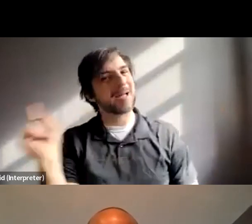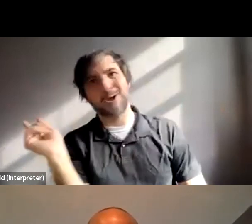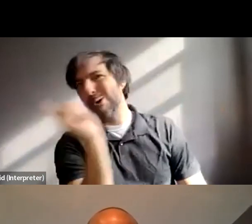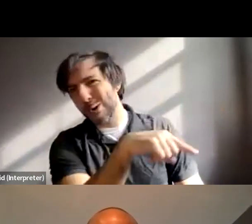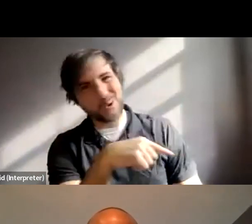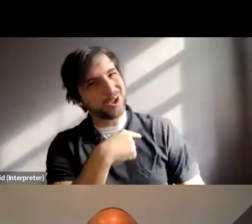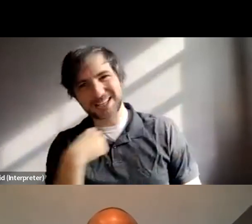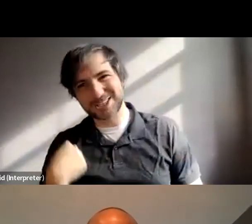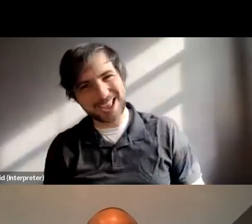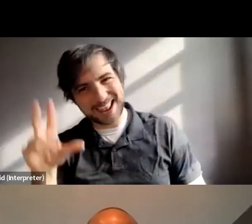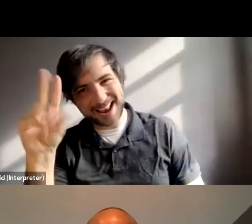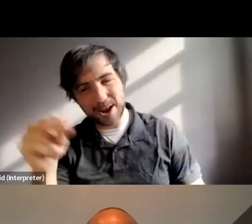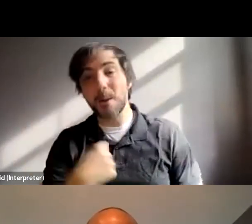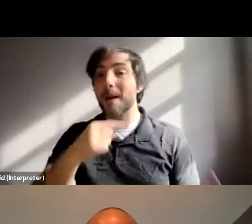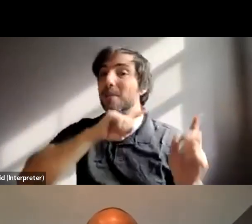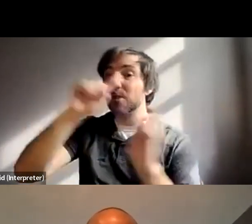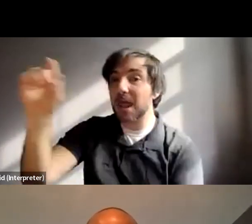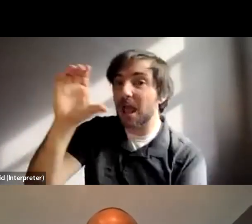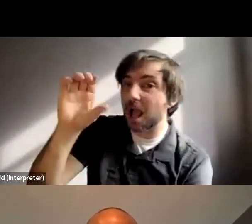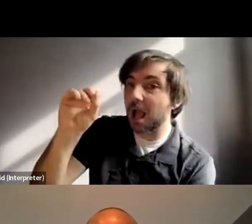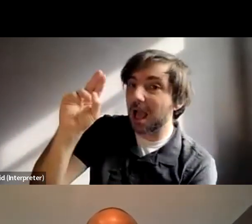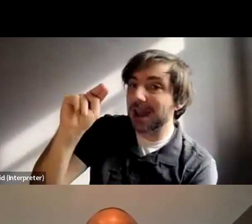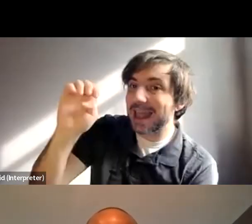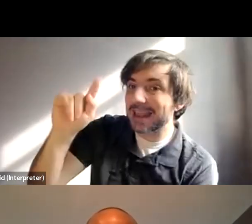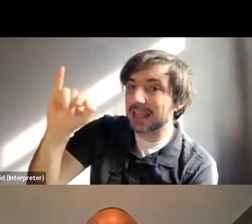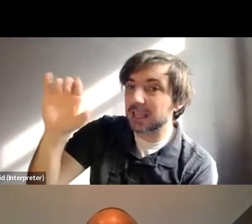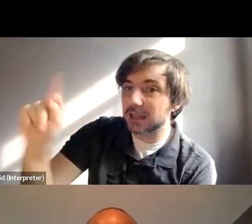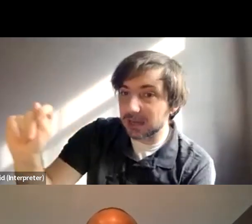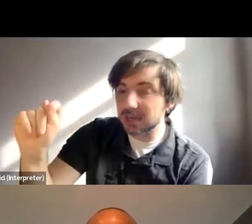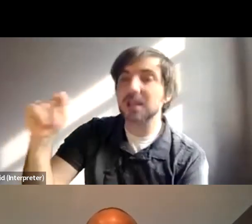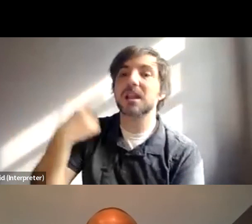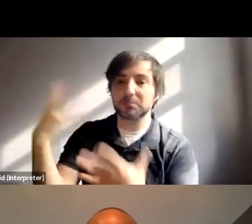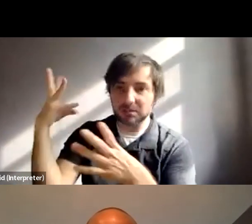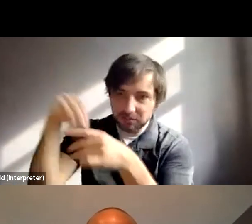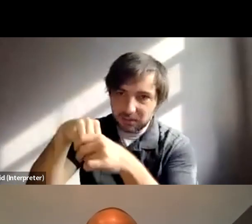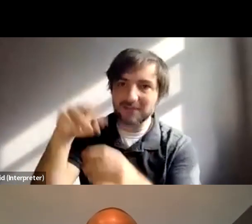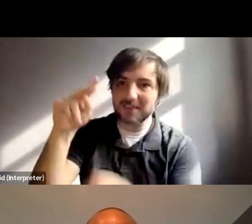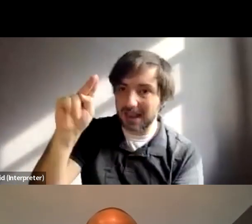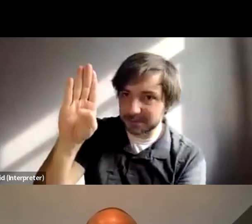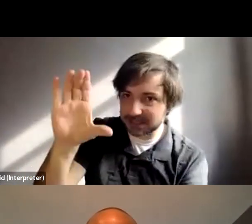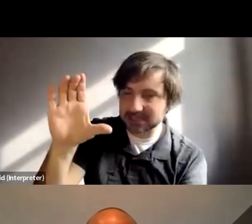to be with the NBC broadcaster s and announcers. It's